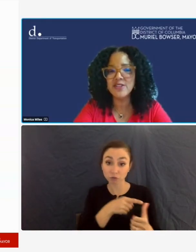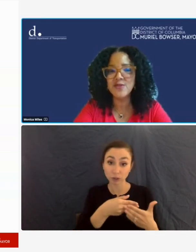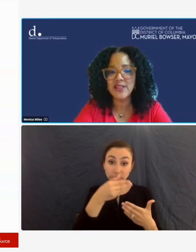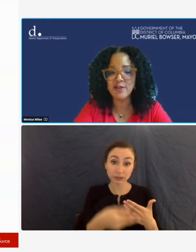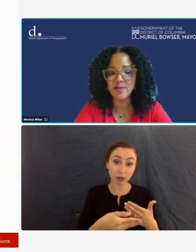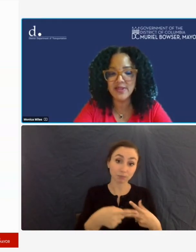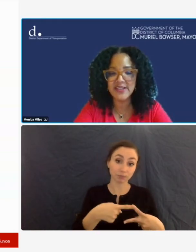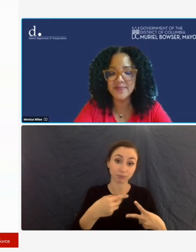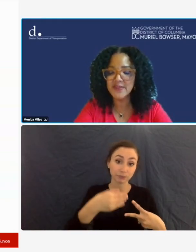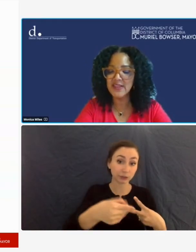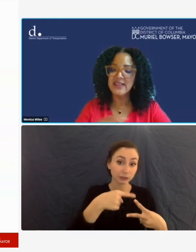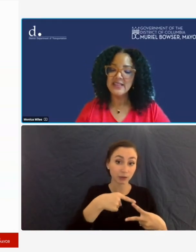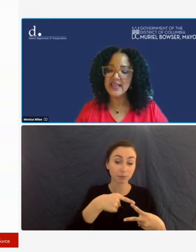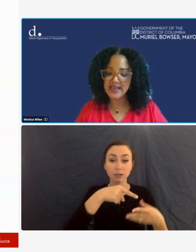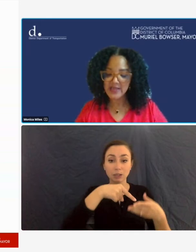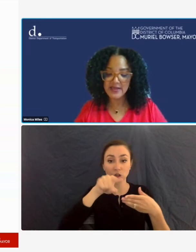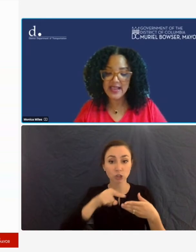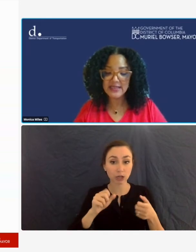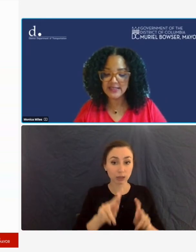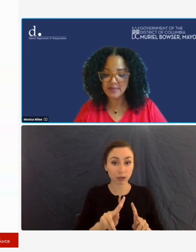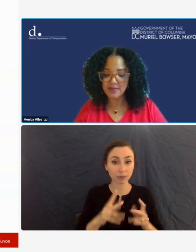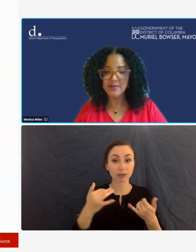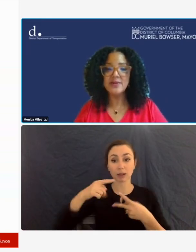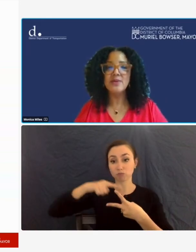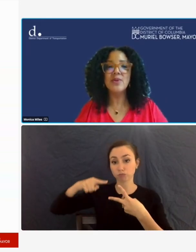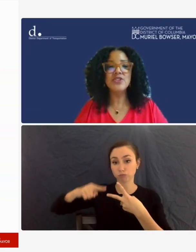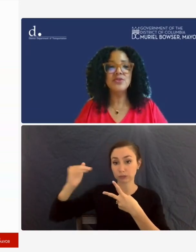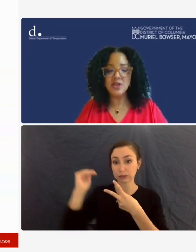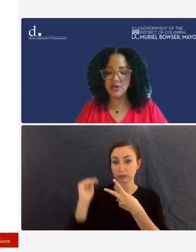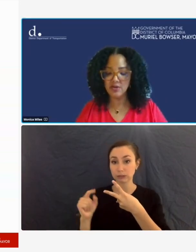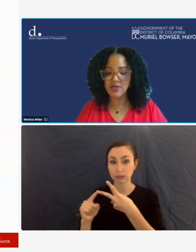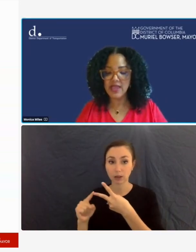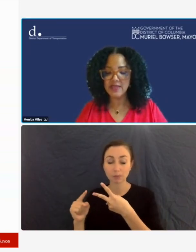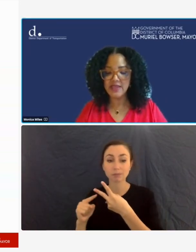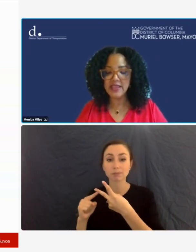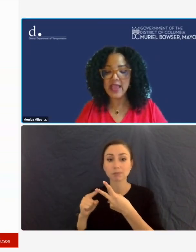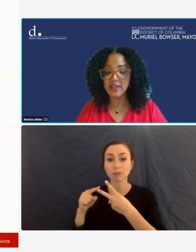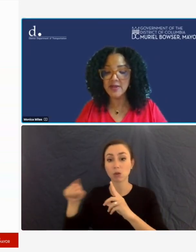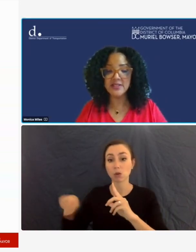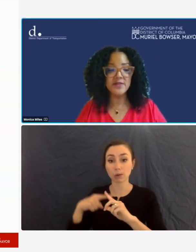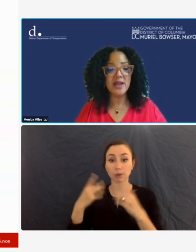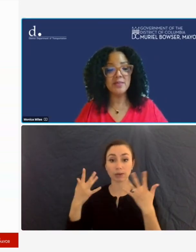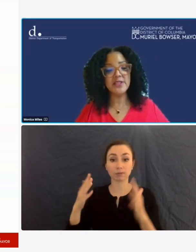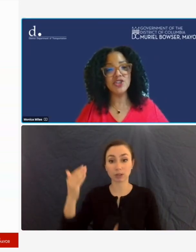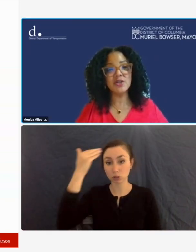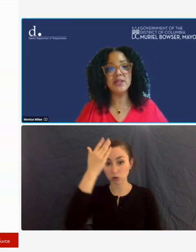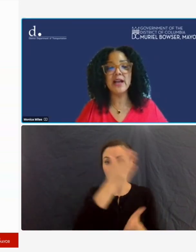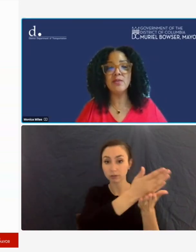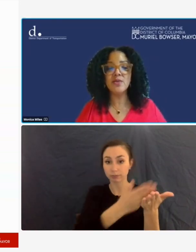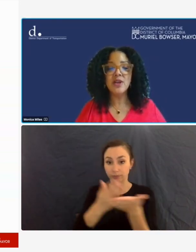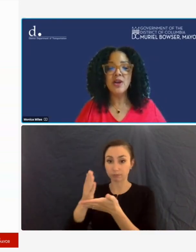allowability okay now the next step once you know that the elements of compensation are allowable